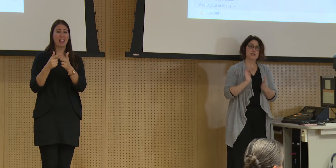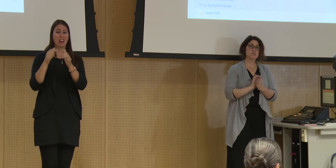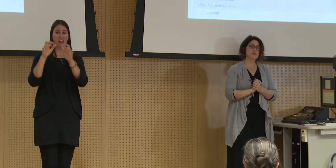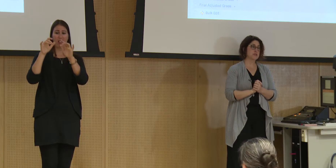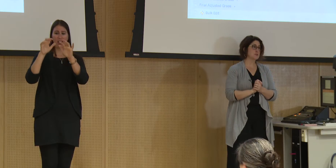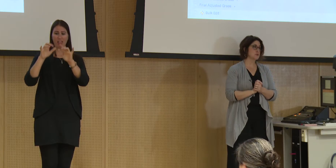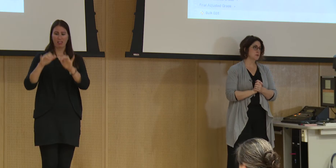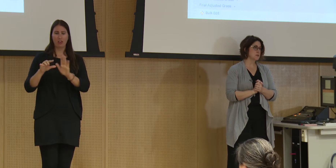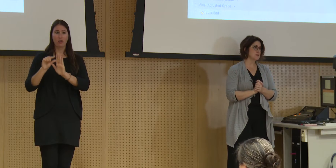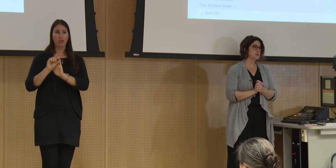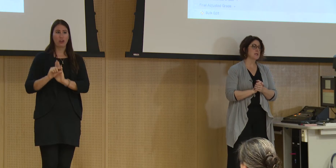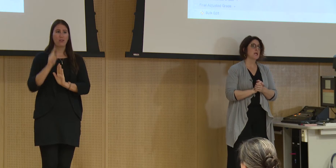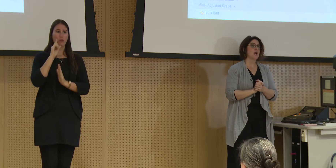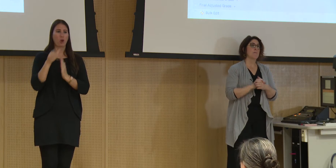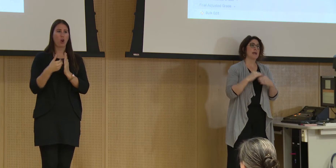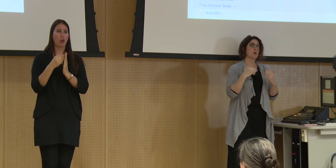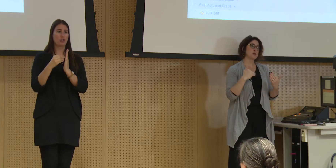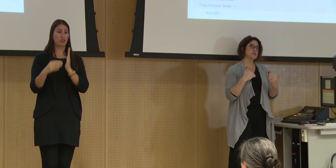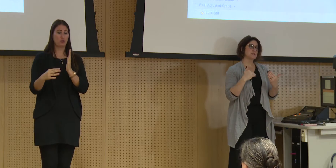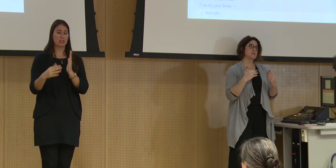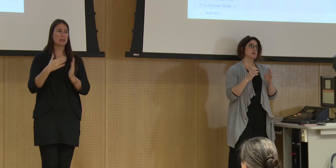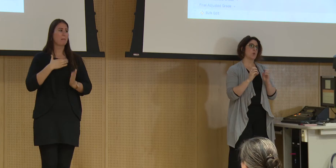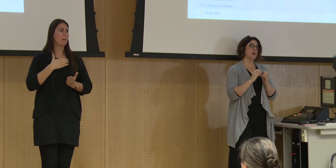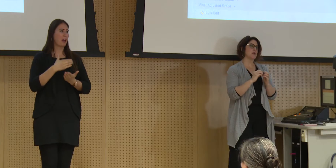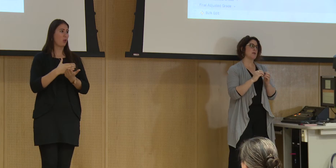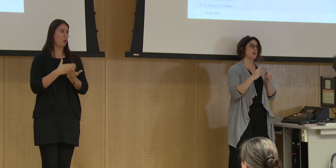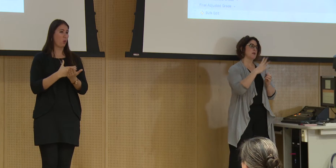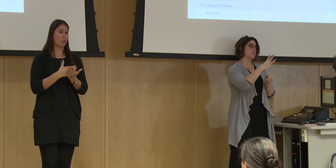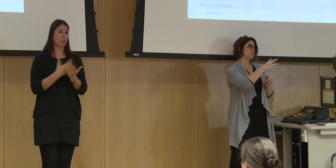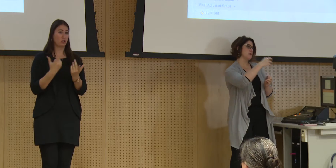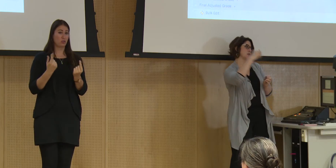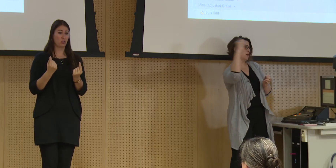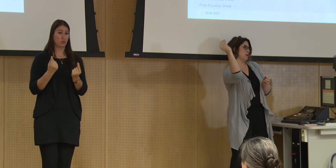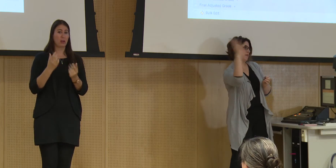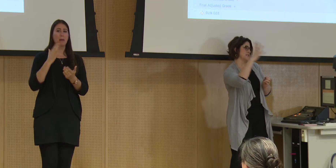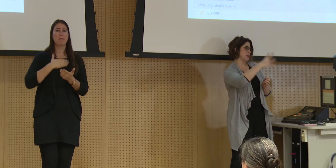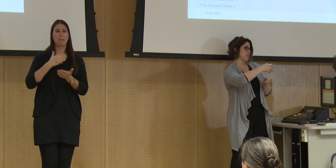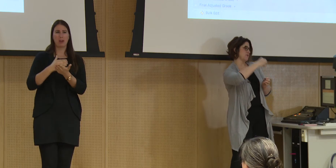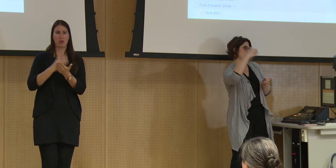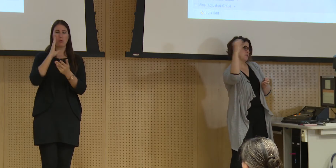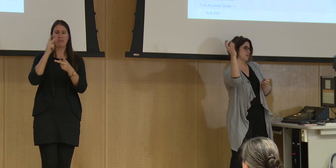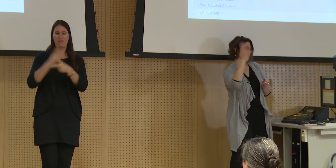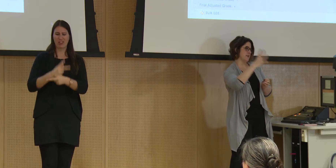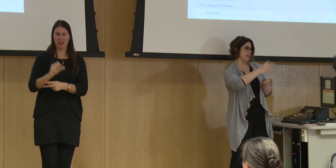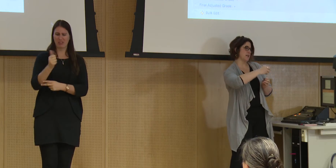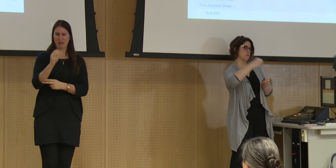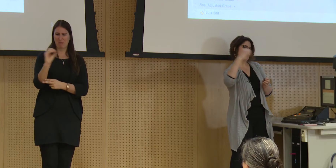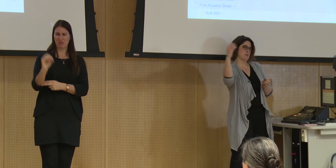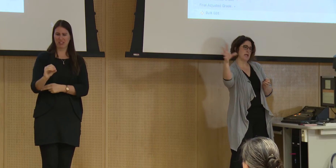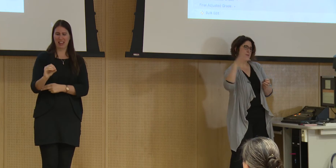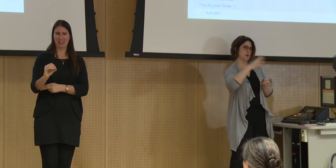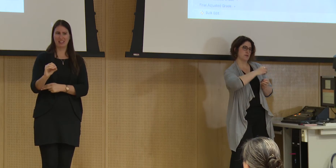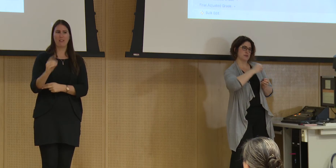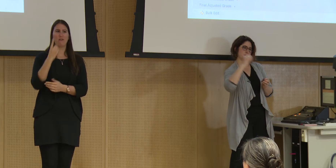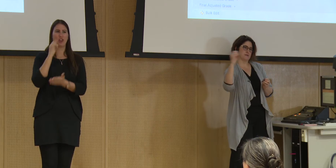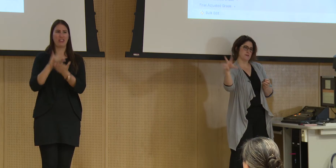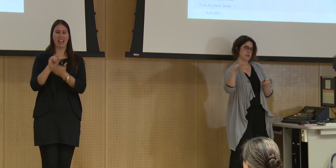for these students, myCourses will figure out what that 10% is of that item and plop it over to the final grade.